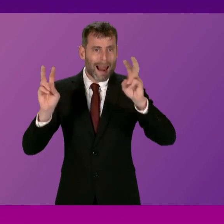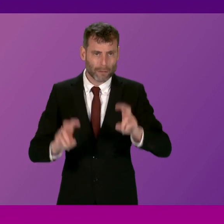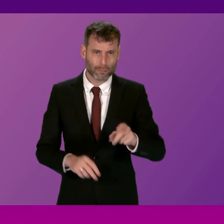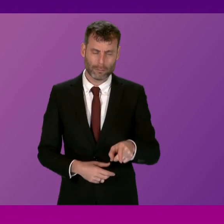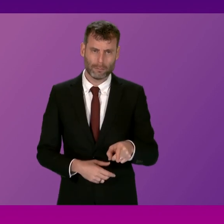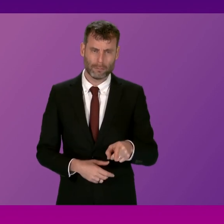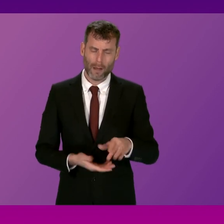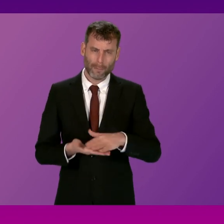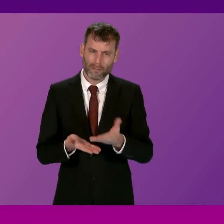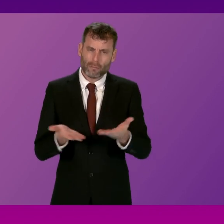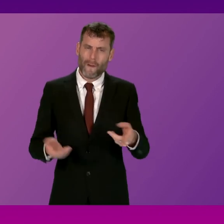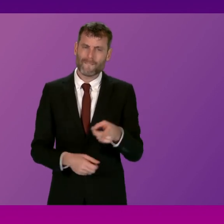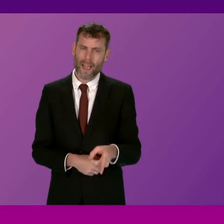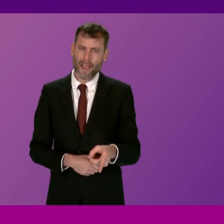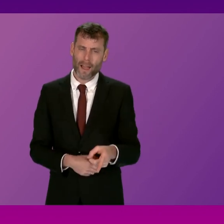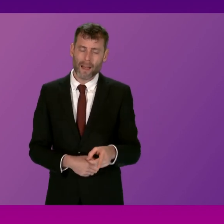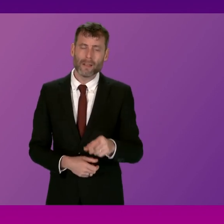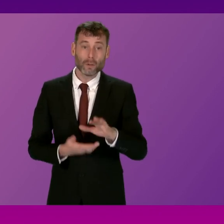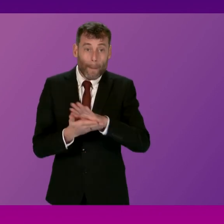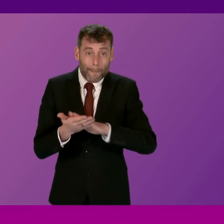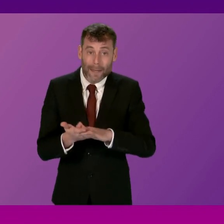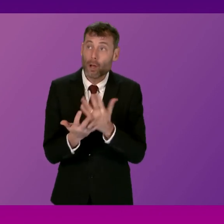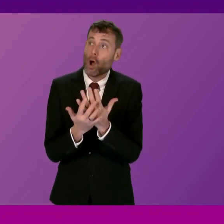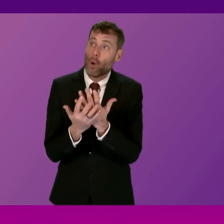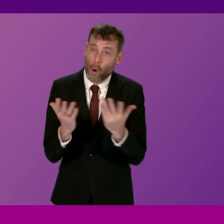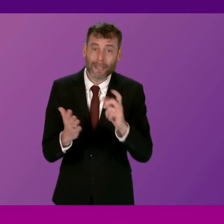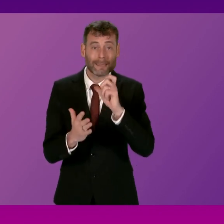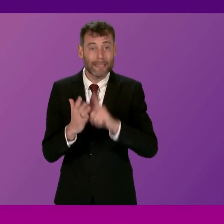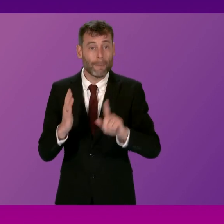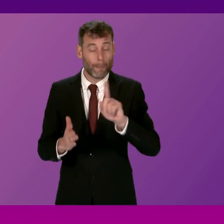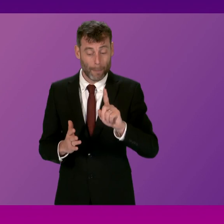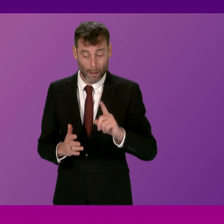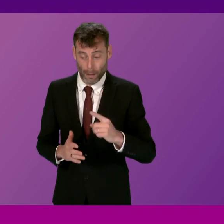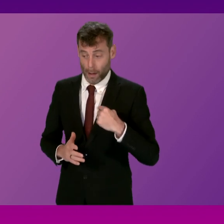are not able to meet their most basic needs. That is just not humane.